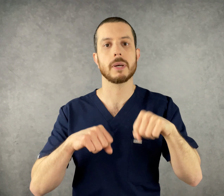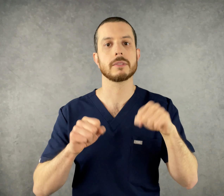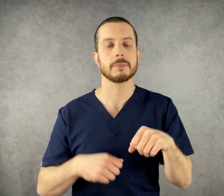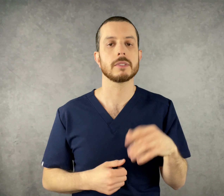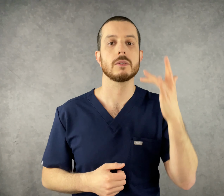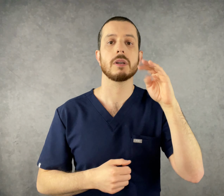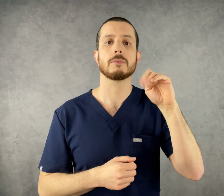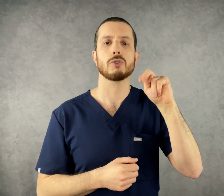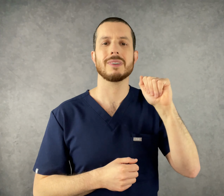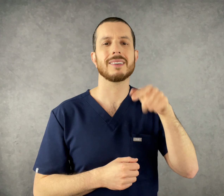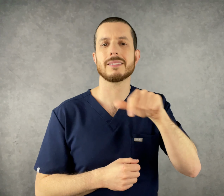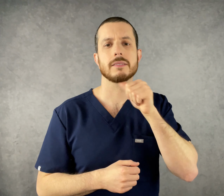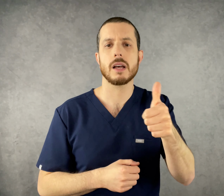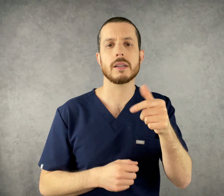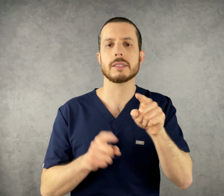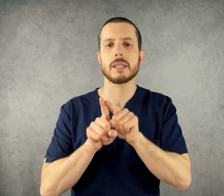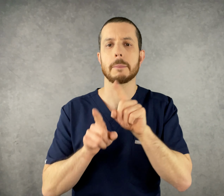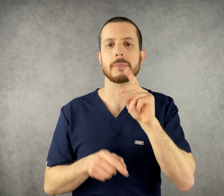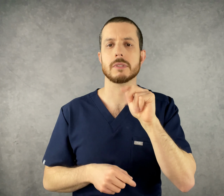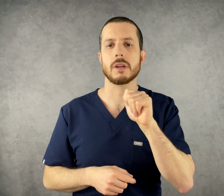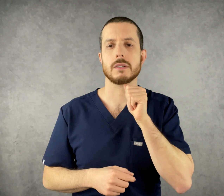mRNA is not the same as DNA.